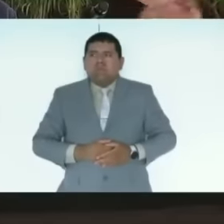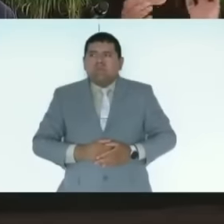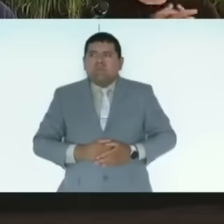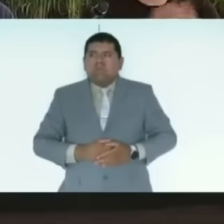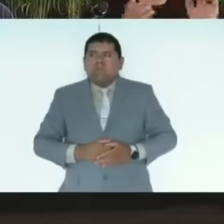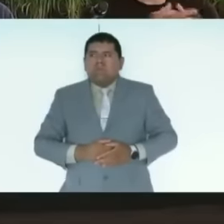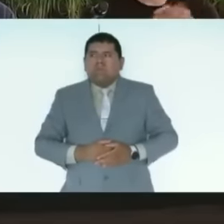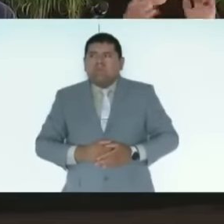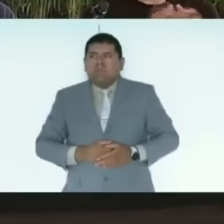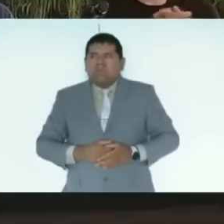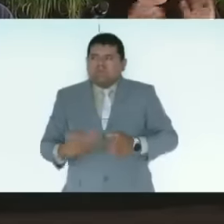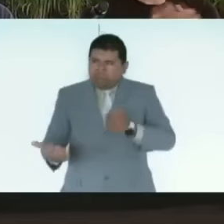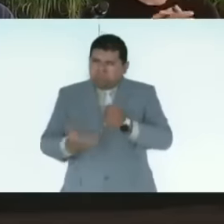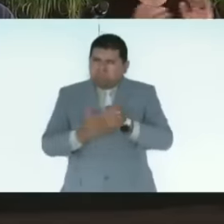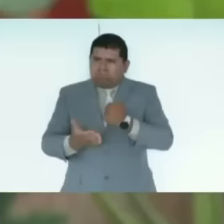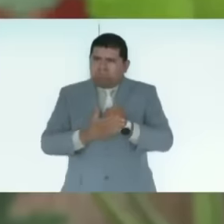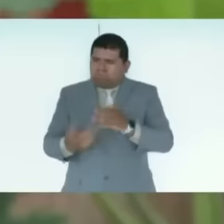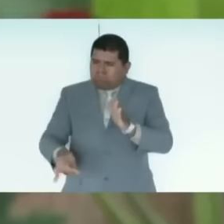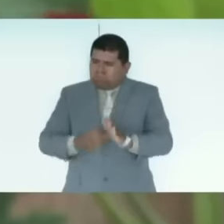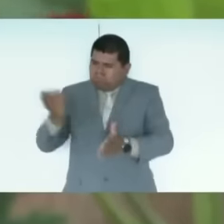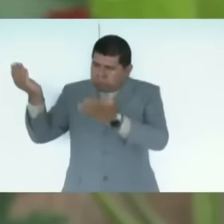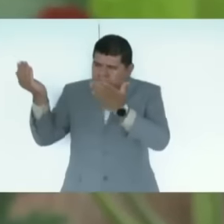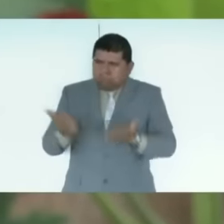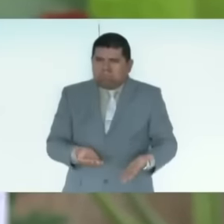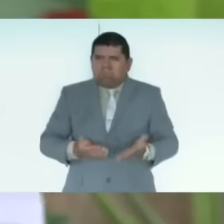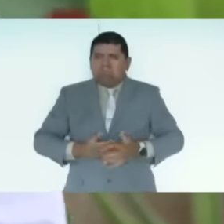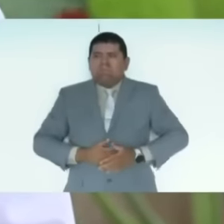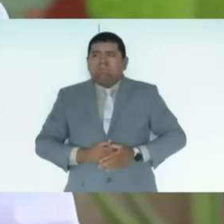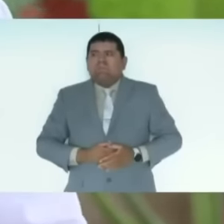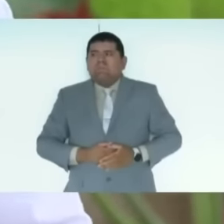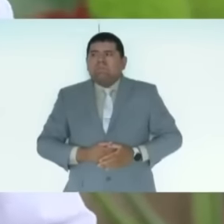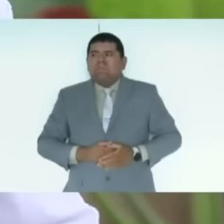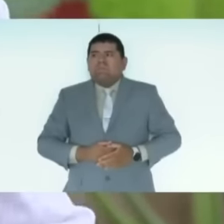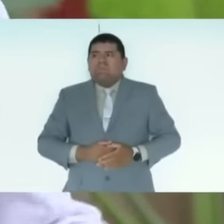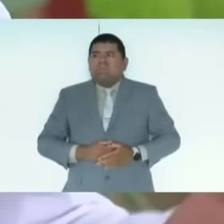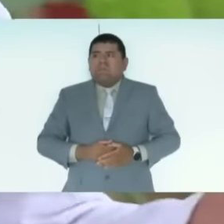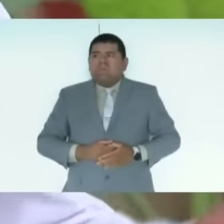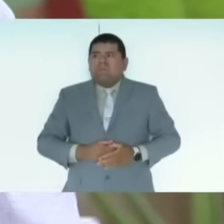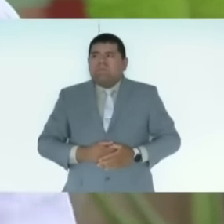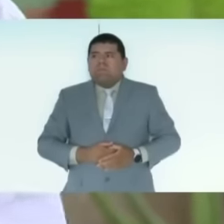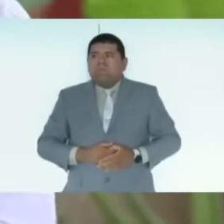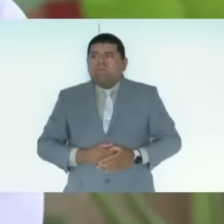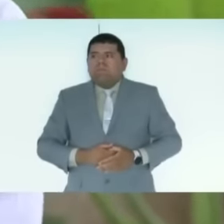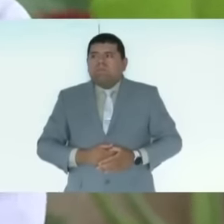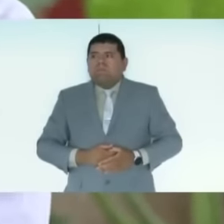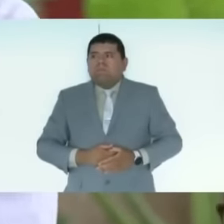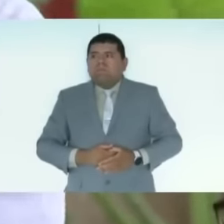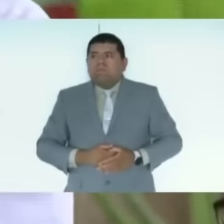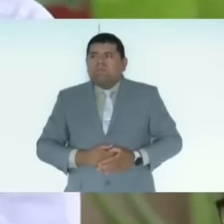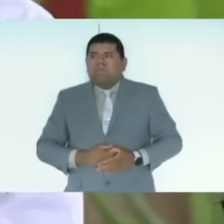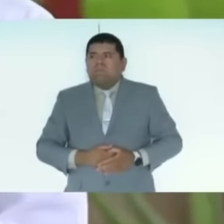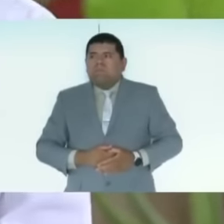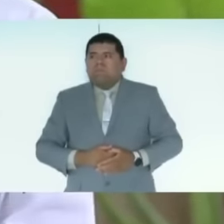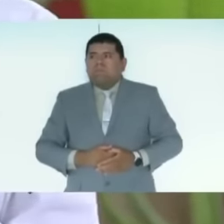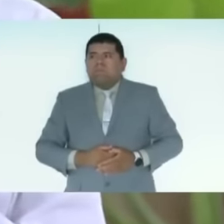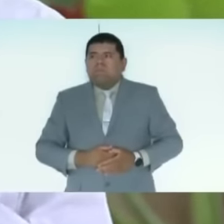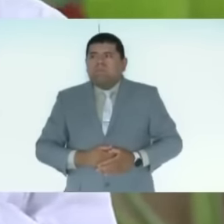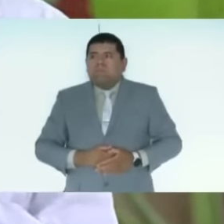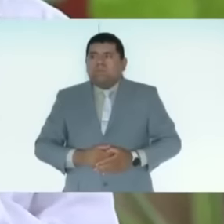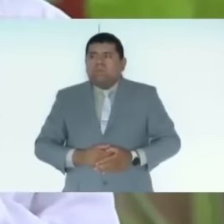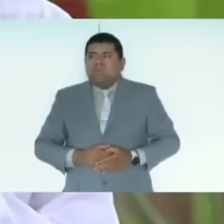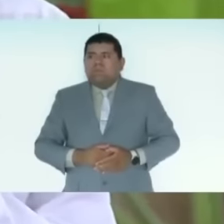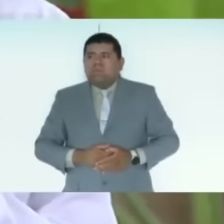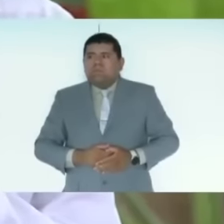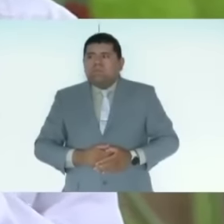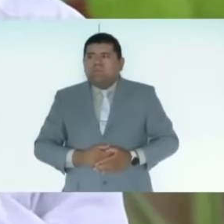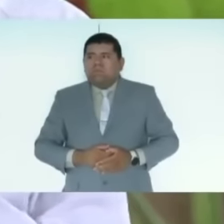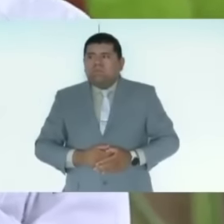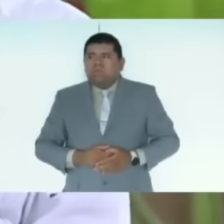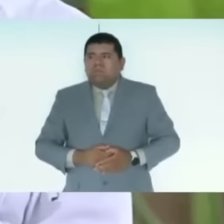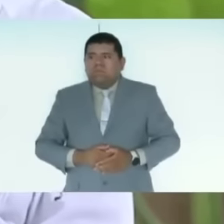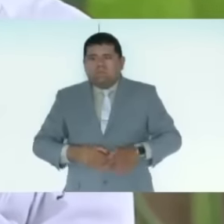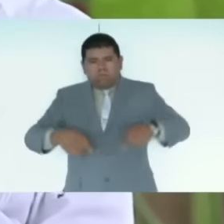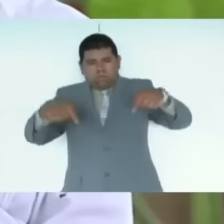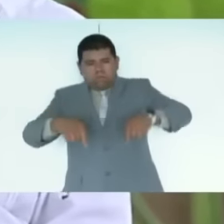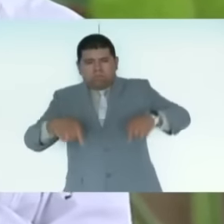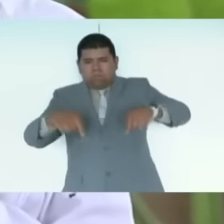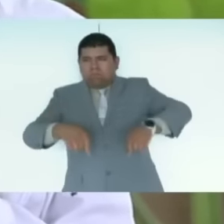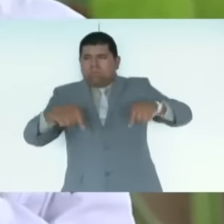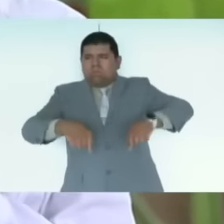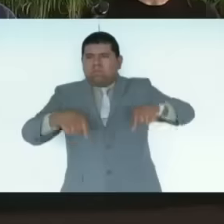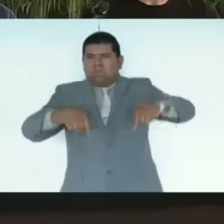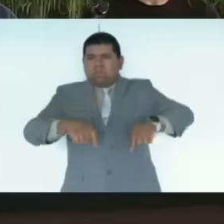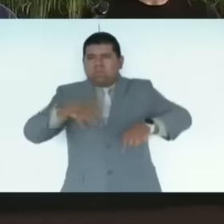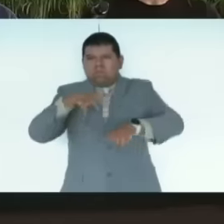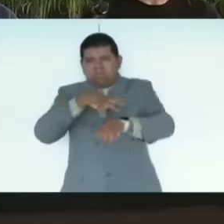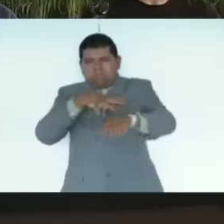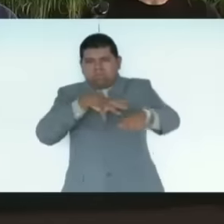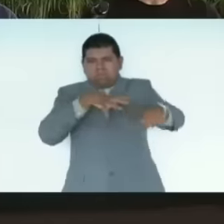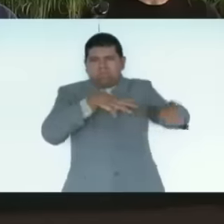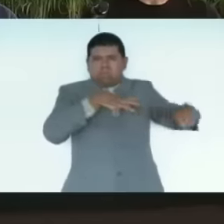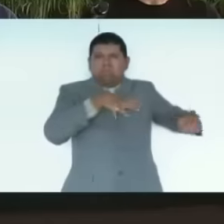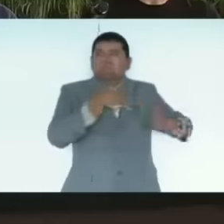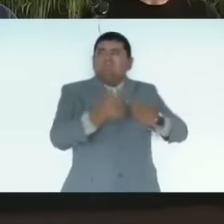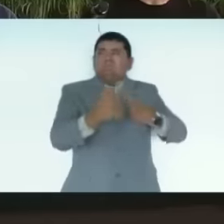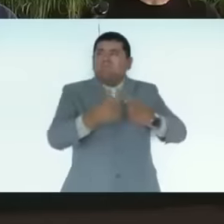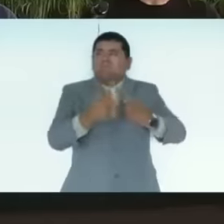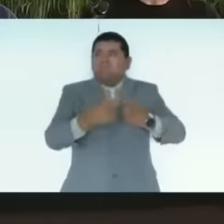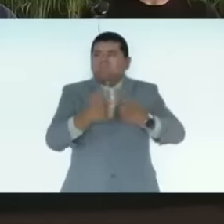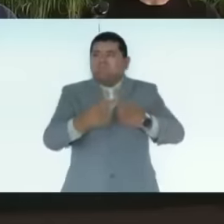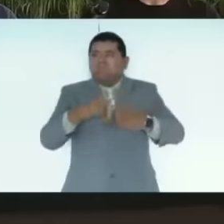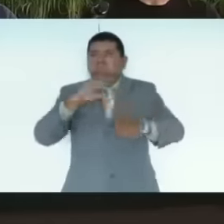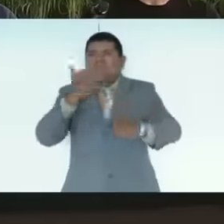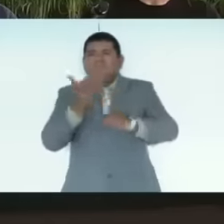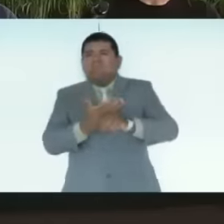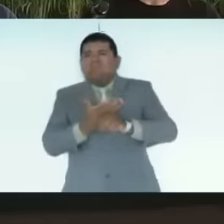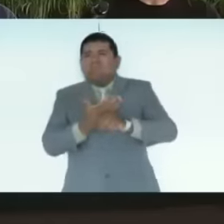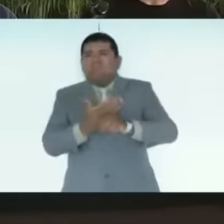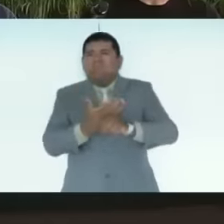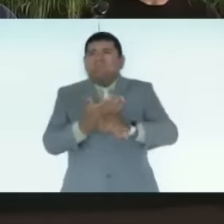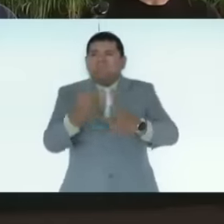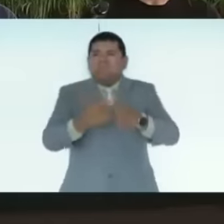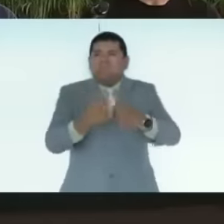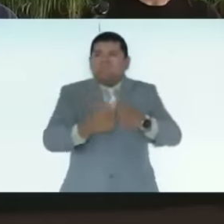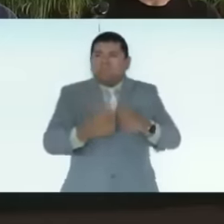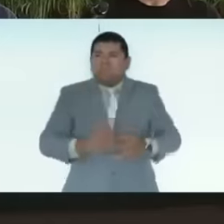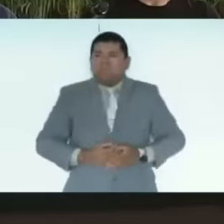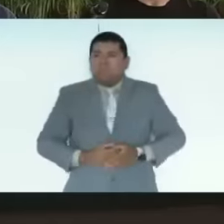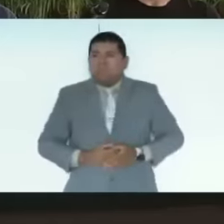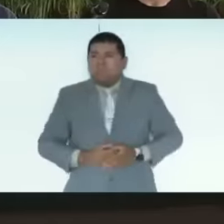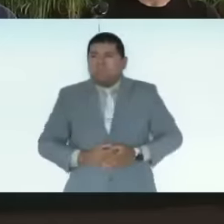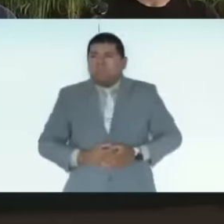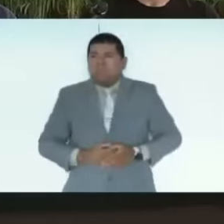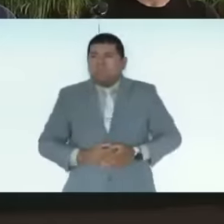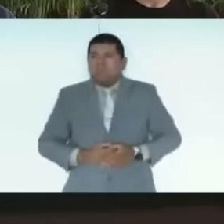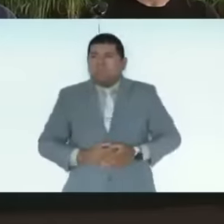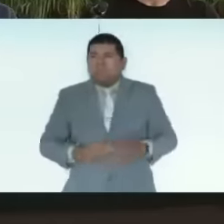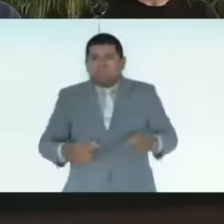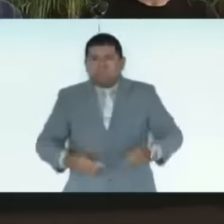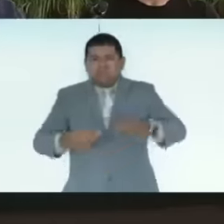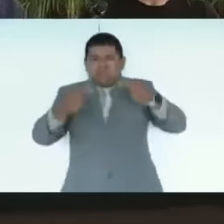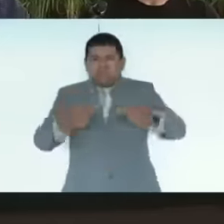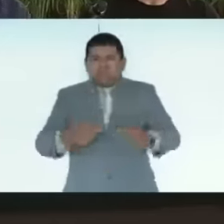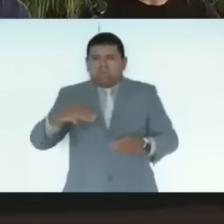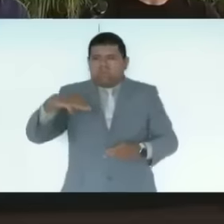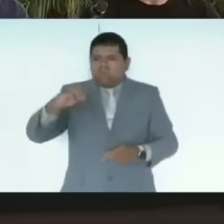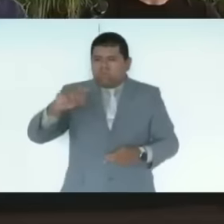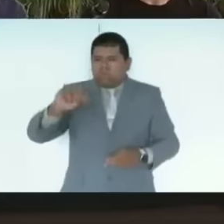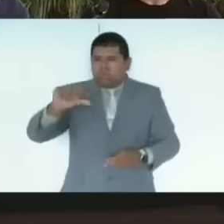return because here are the people responsible for the motang yill company and I have I have signed